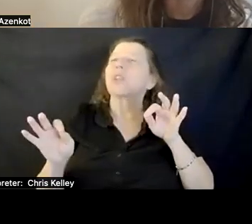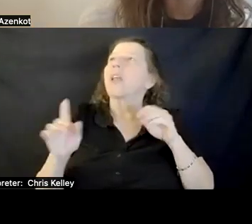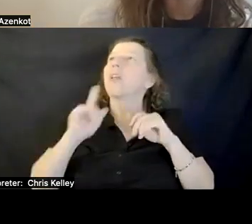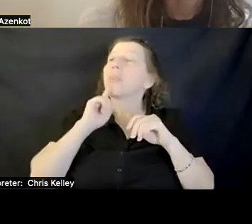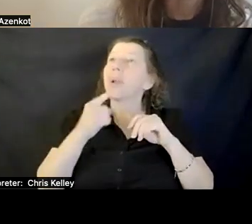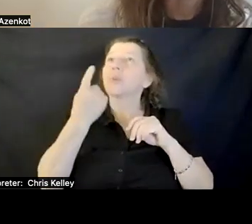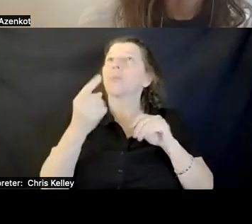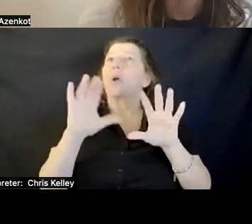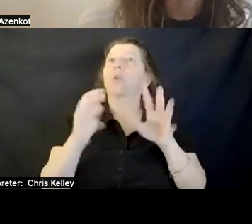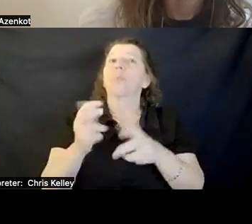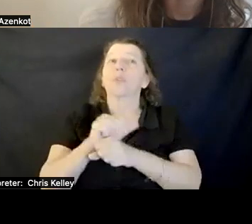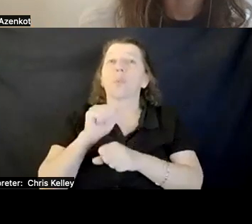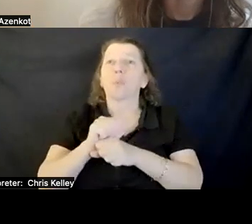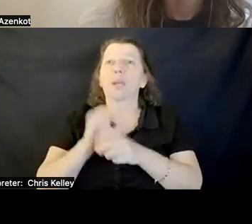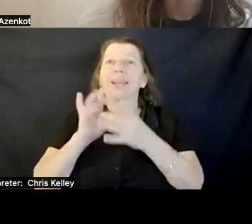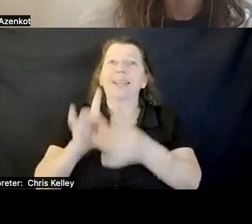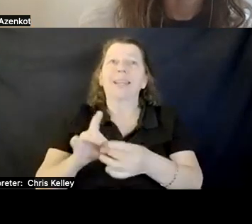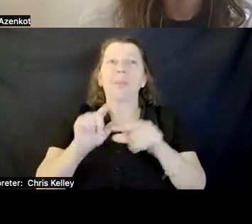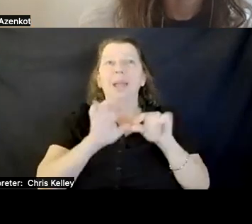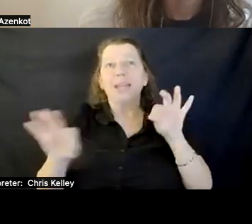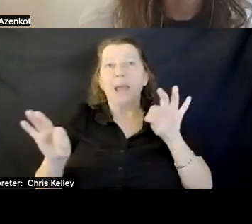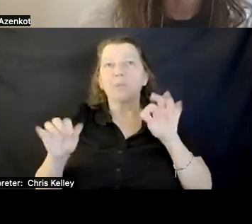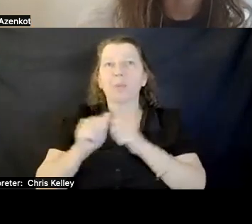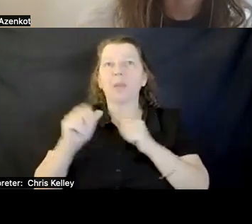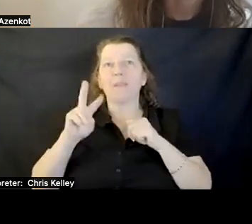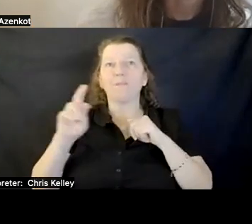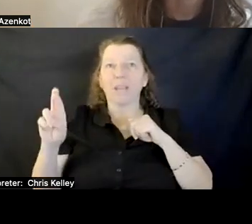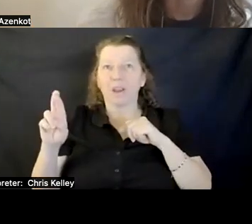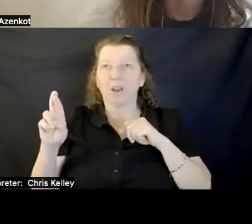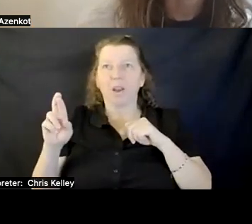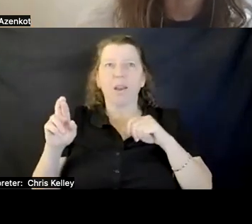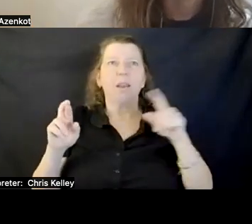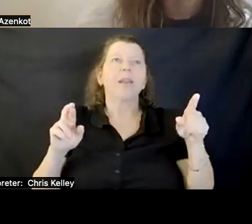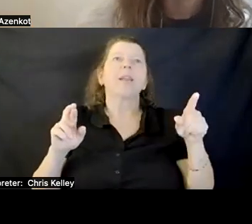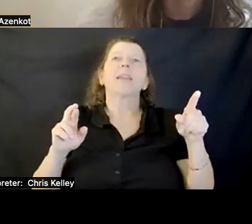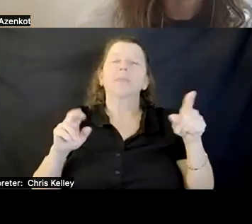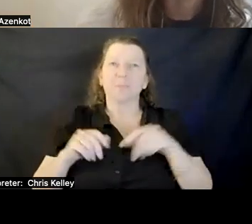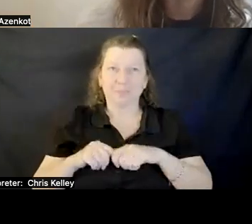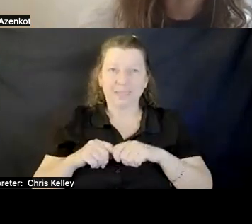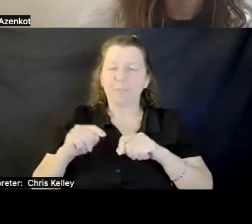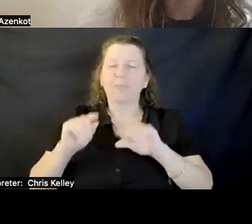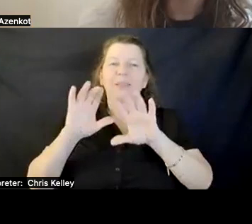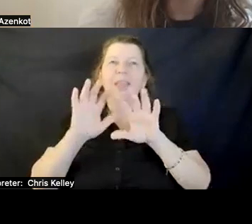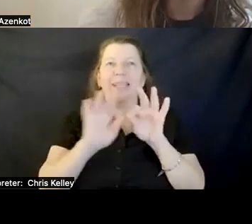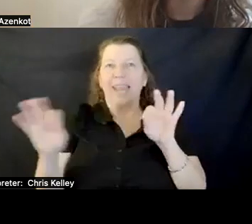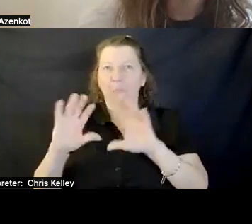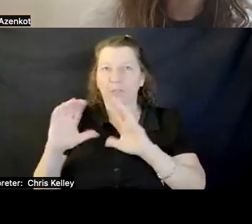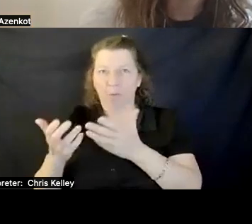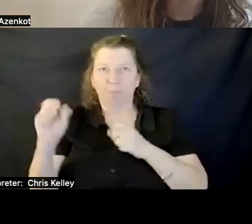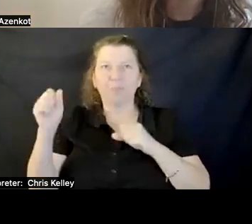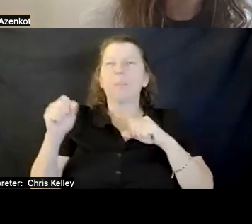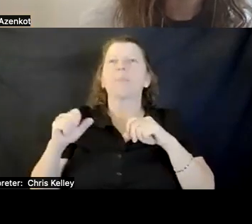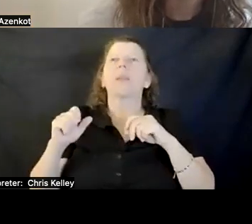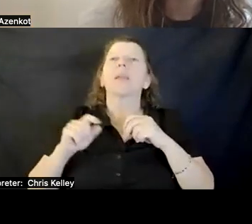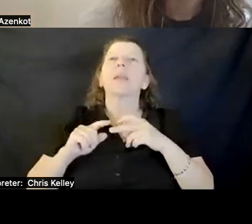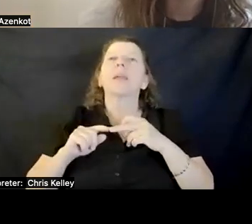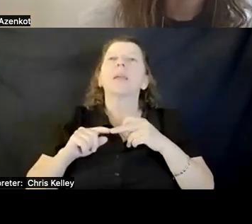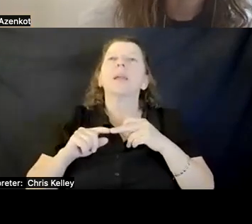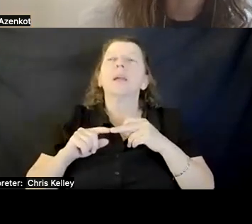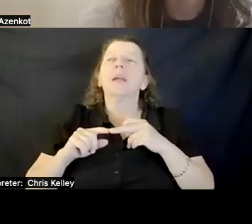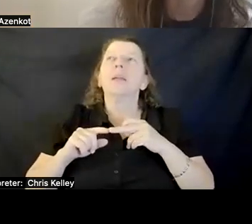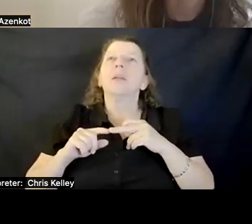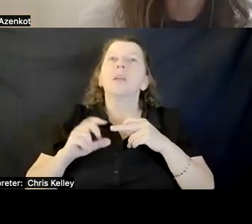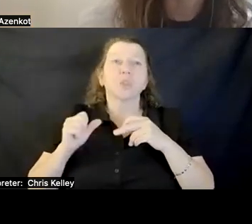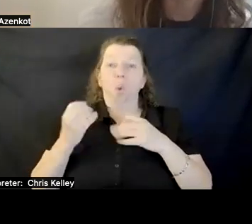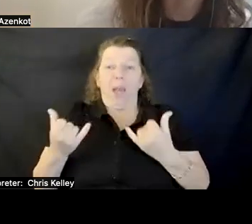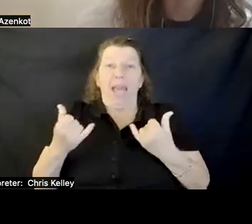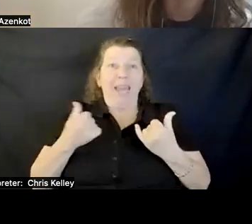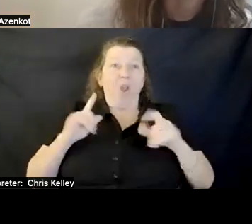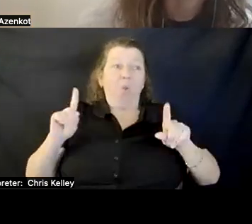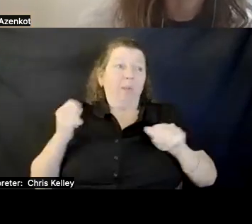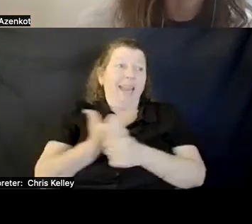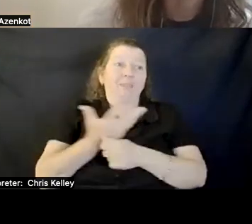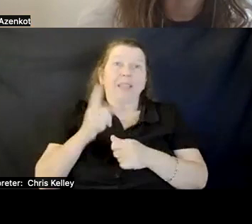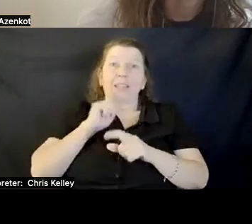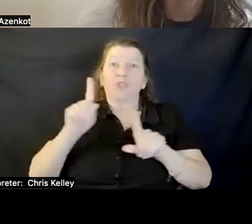CAPTIONING IN VR SPECIFICALLY. SO, WE JUST DON'T KNOW YET. WE JUST DON'T HAVE GOOD STANDARDS YET.